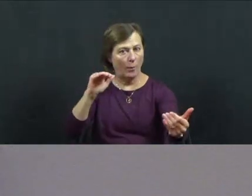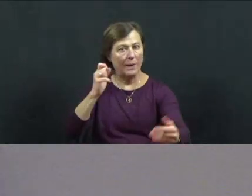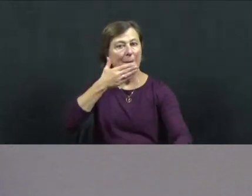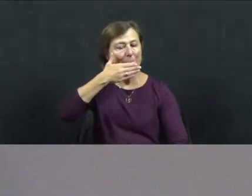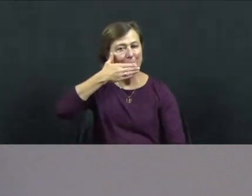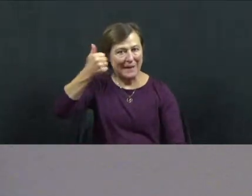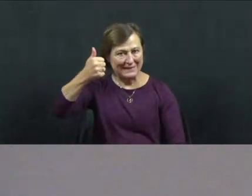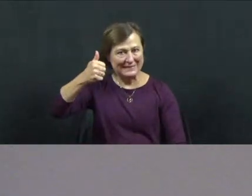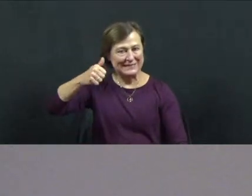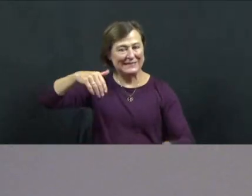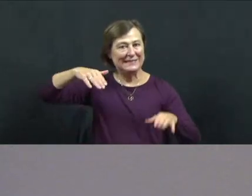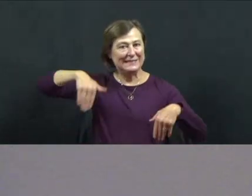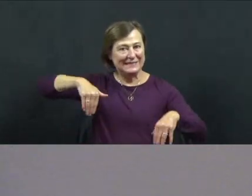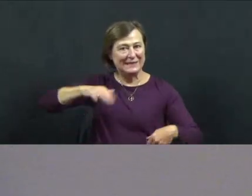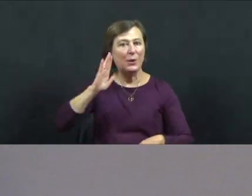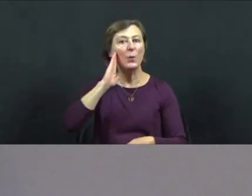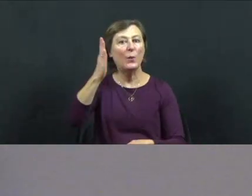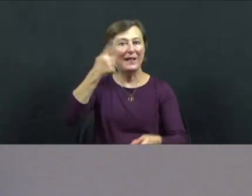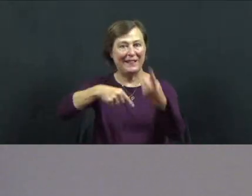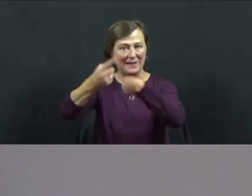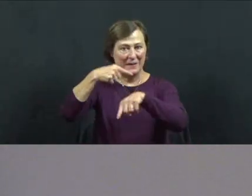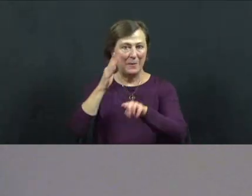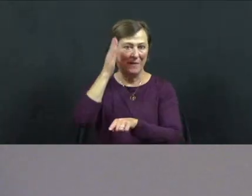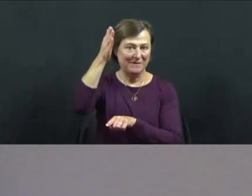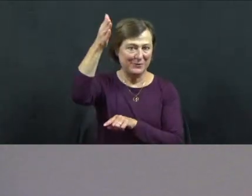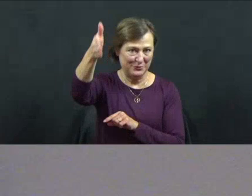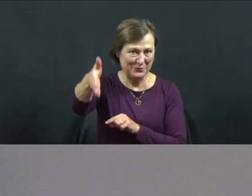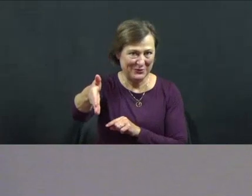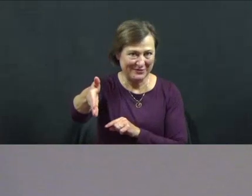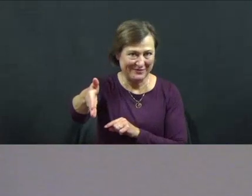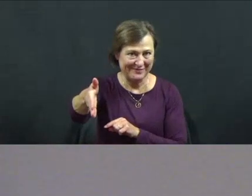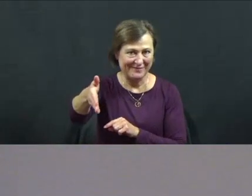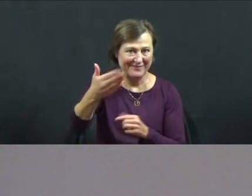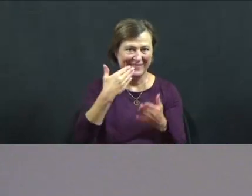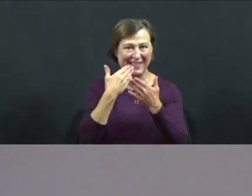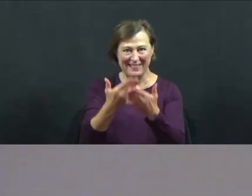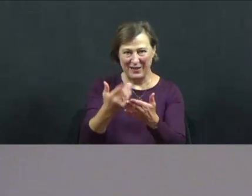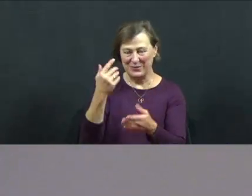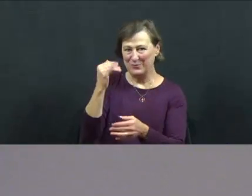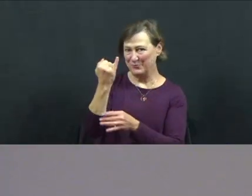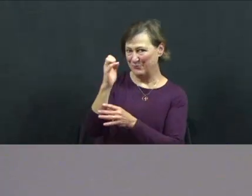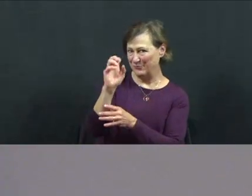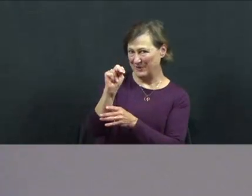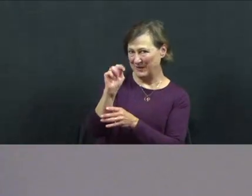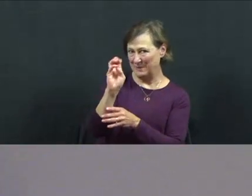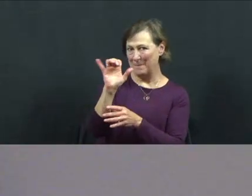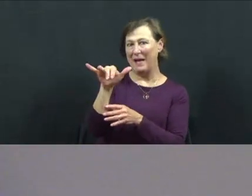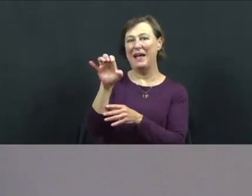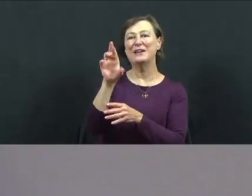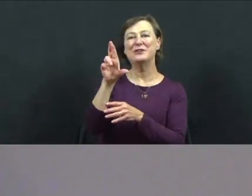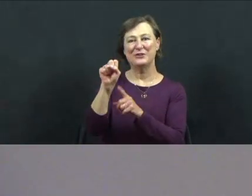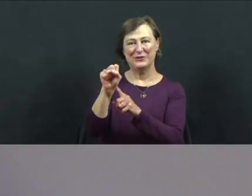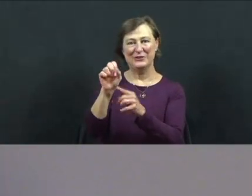is yet to come." Thank you Jen Myers.